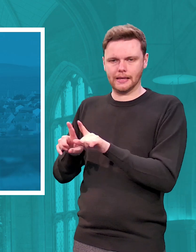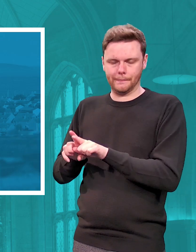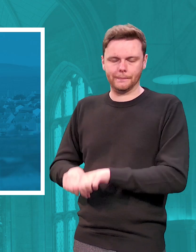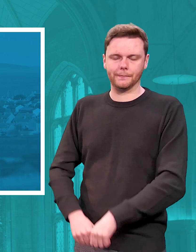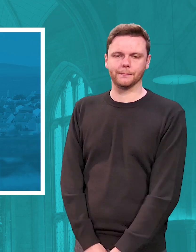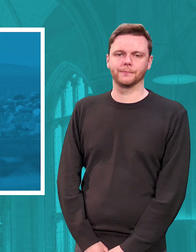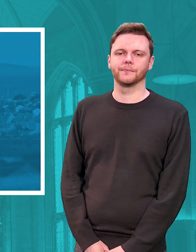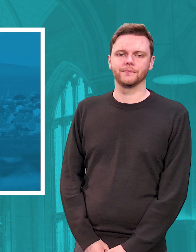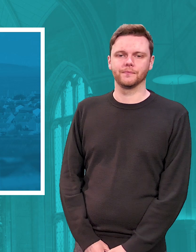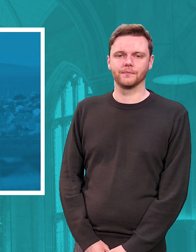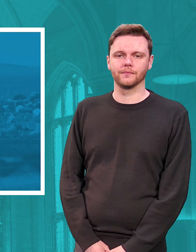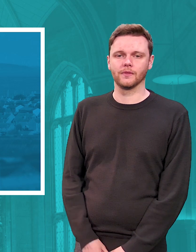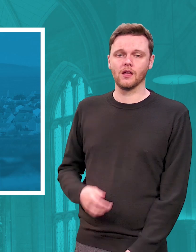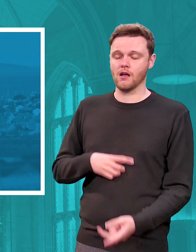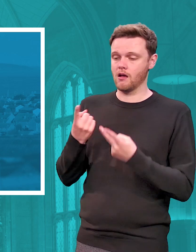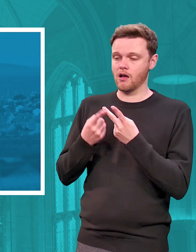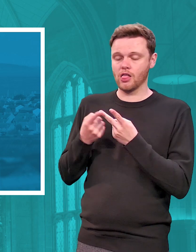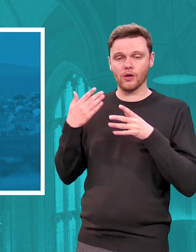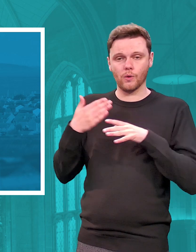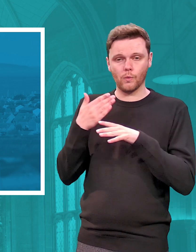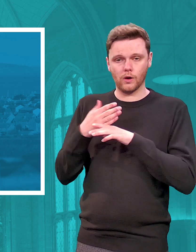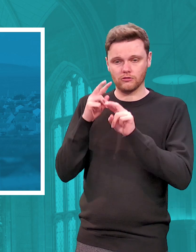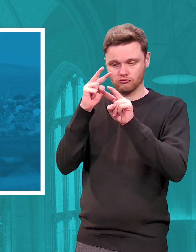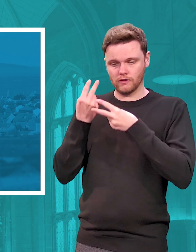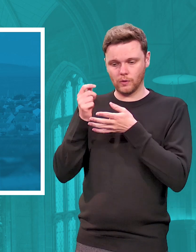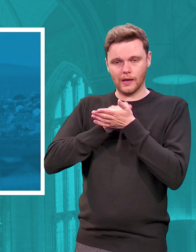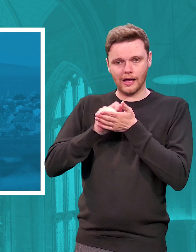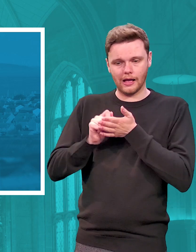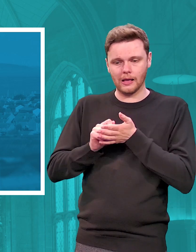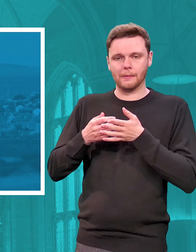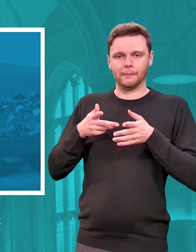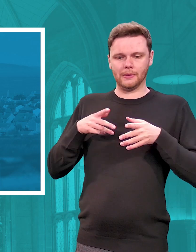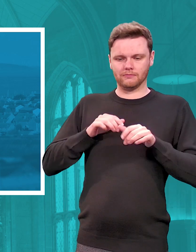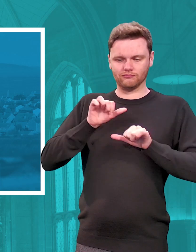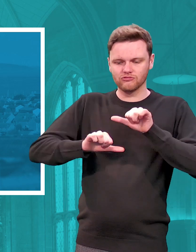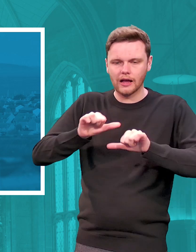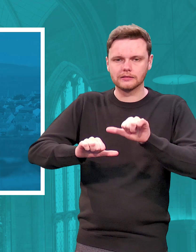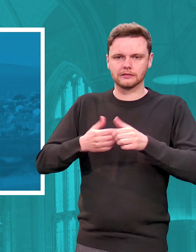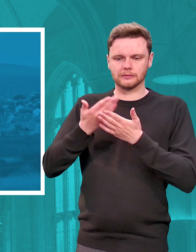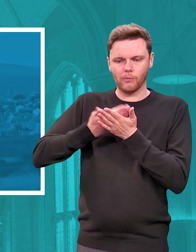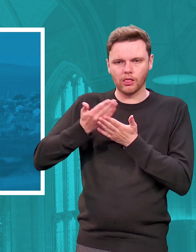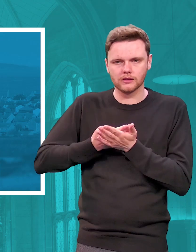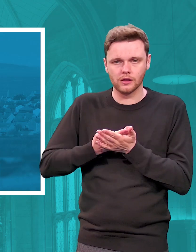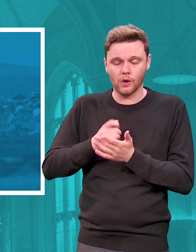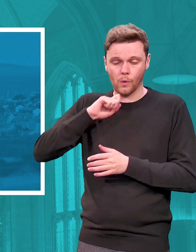A further piece of work reviewing administration practises, policies and procedures will be completed this year.